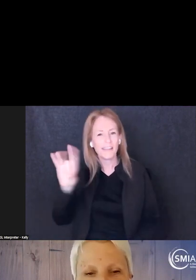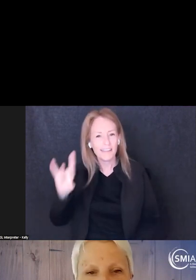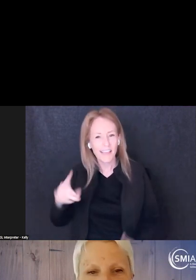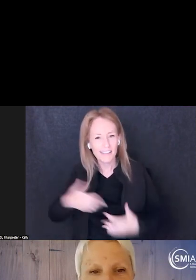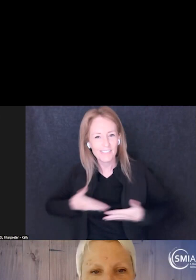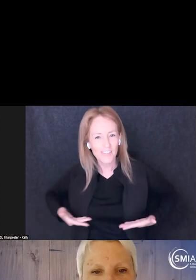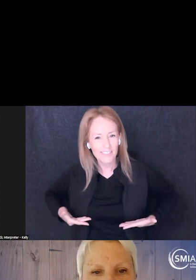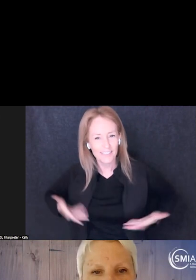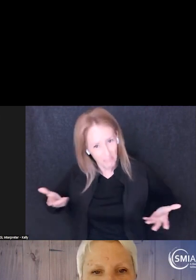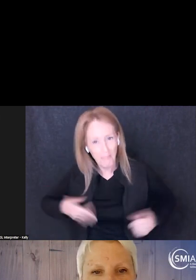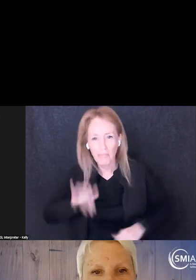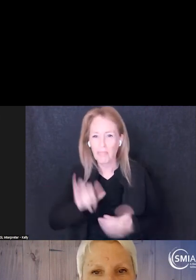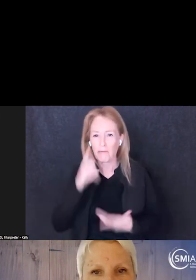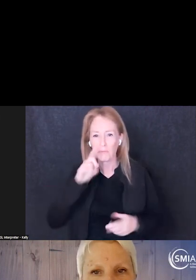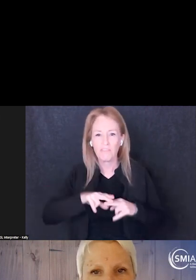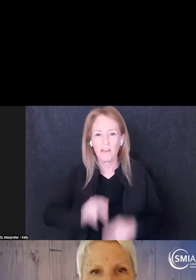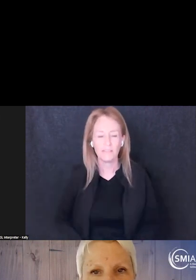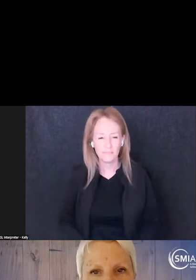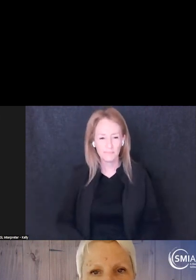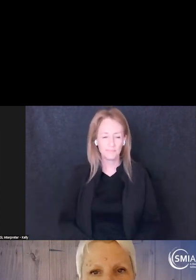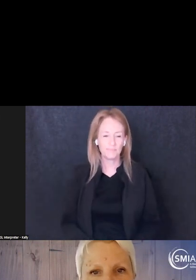ALL RIGHT.